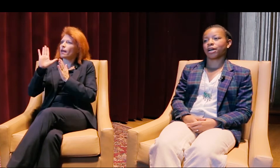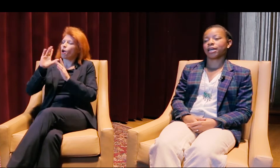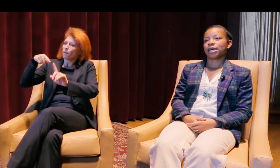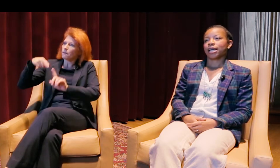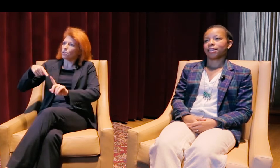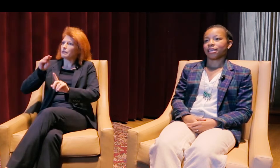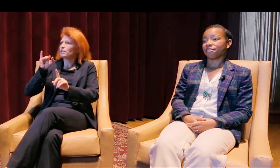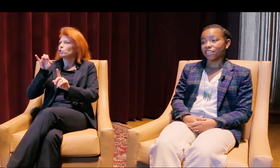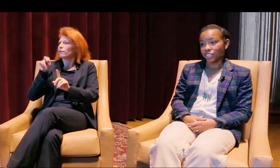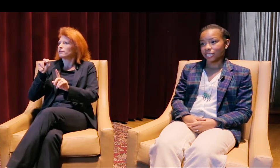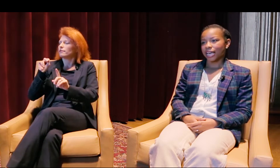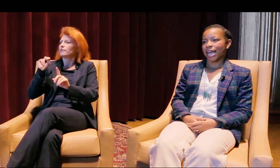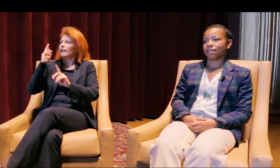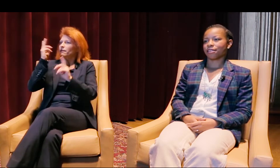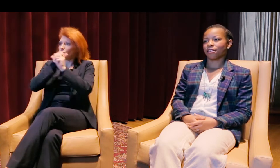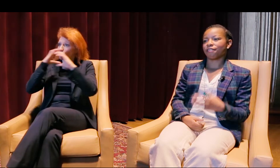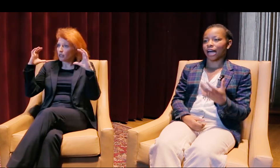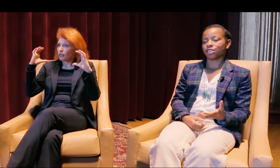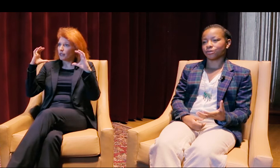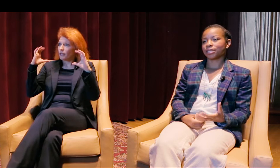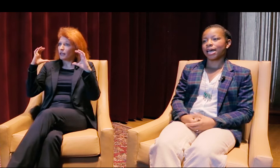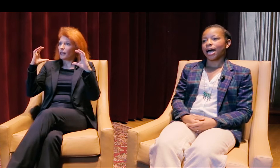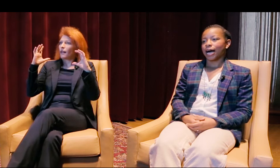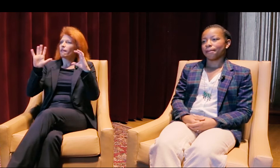for the vision and their values, but often times